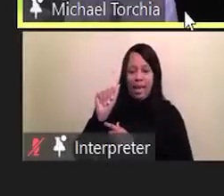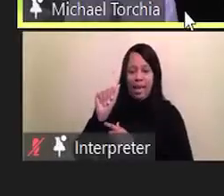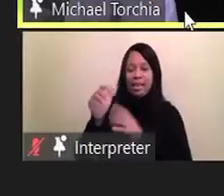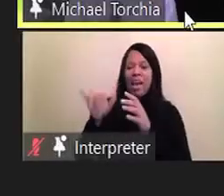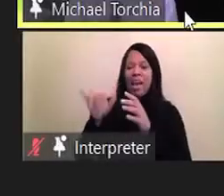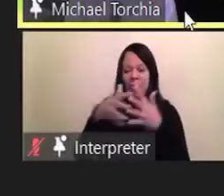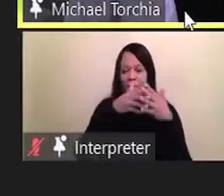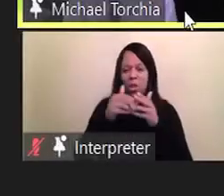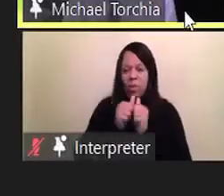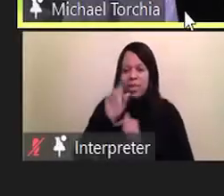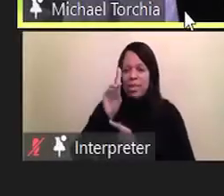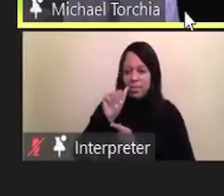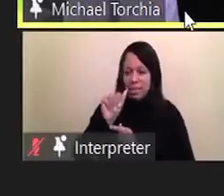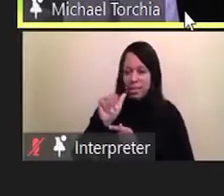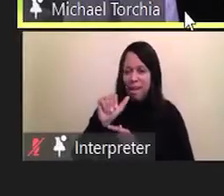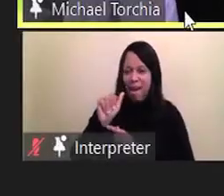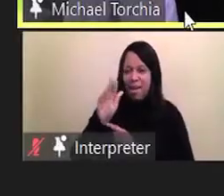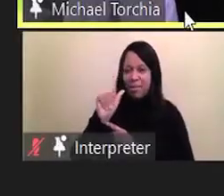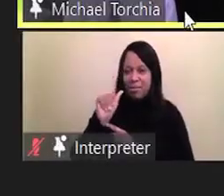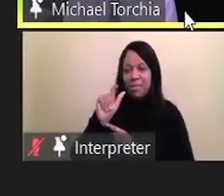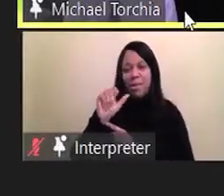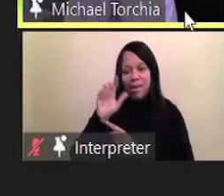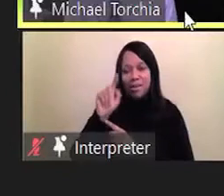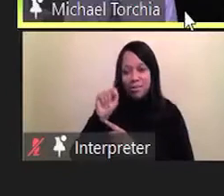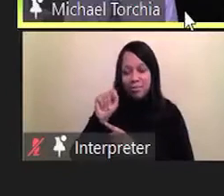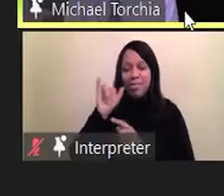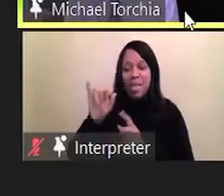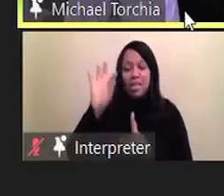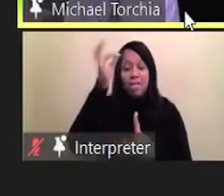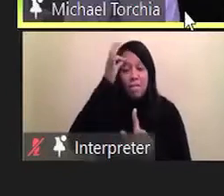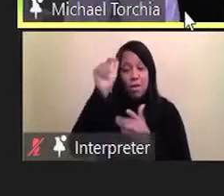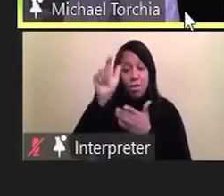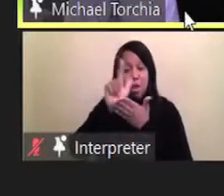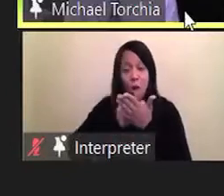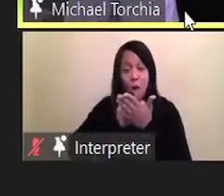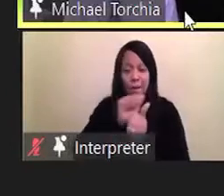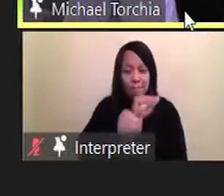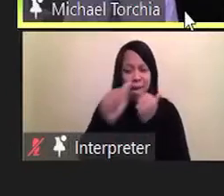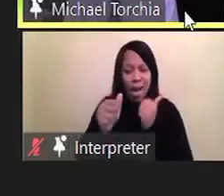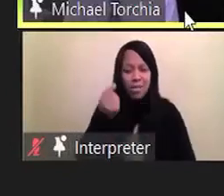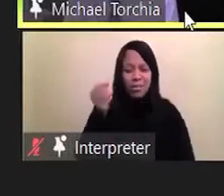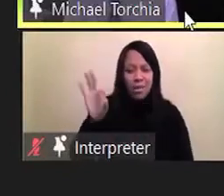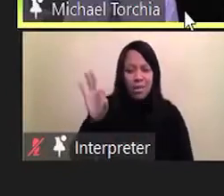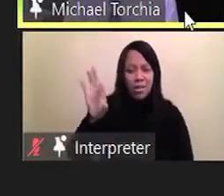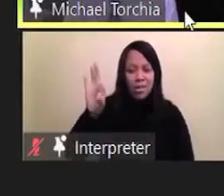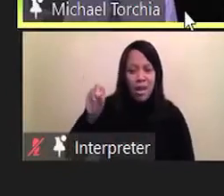is a federal law that was passed in 1990. It has evolved over the years.